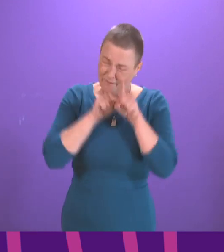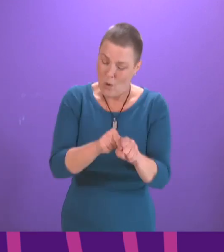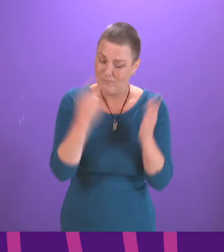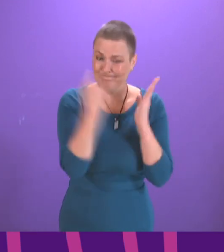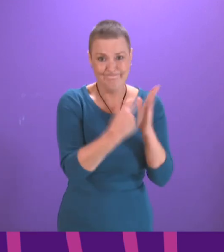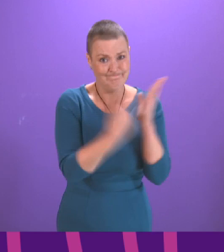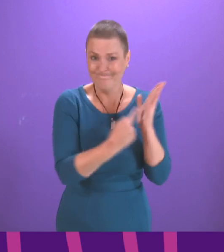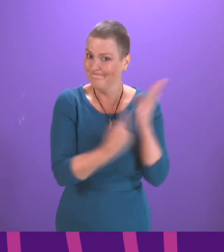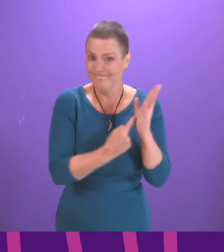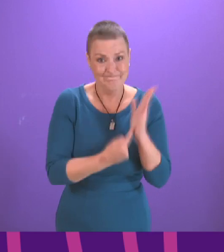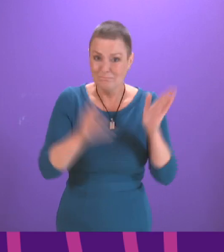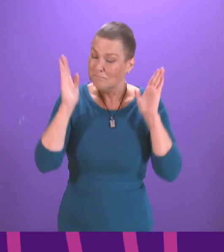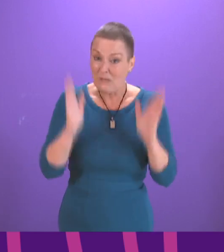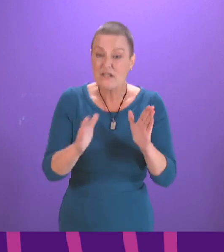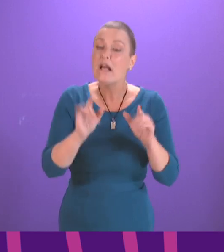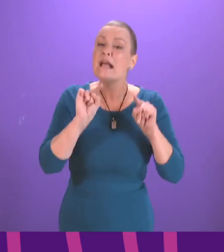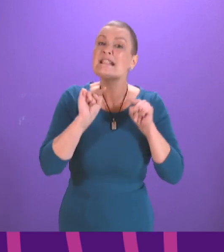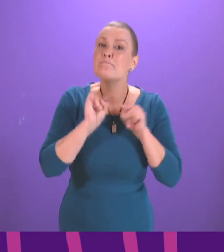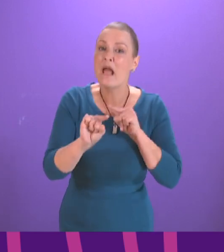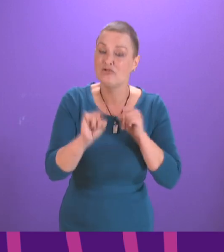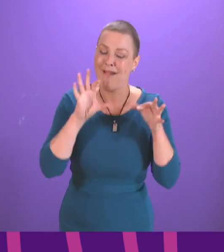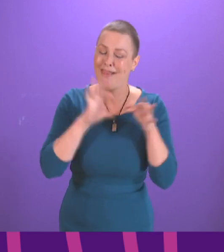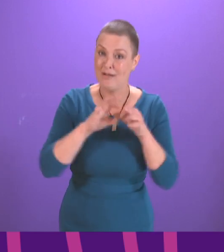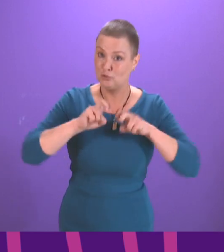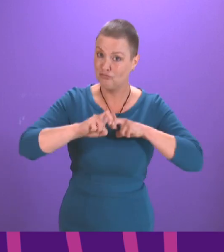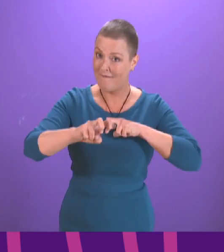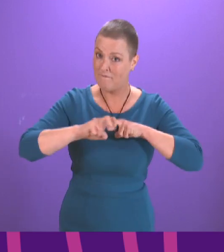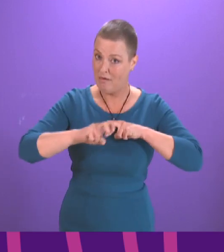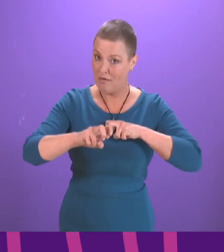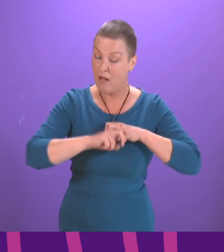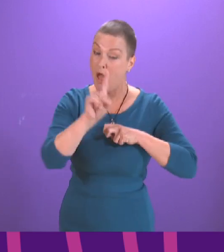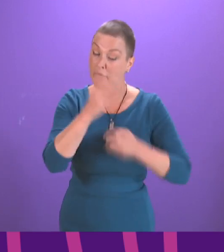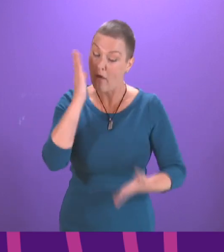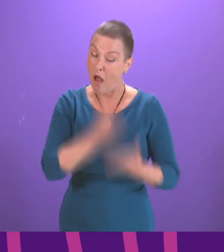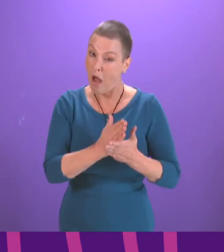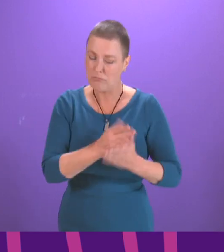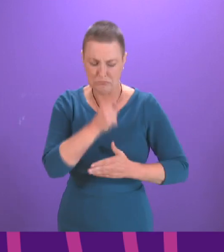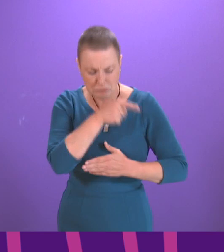the guidance and the restrictions, especially on travel, if a rise in cases that would necessitate